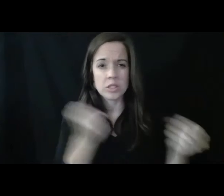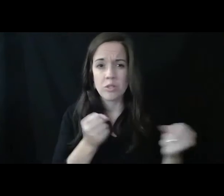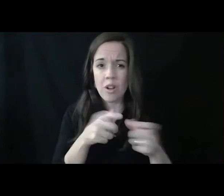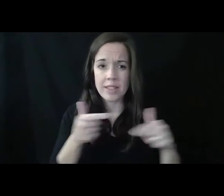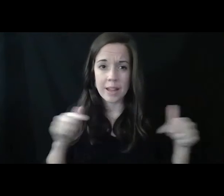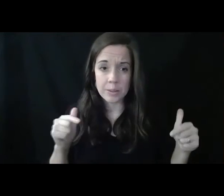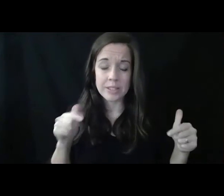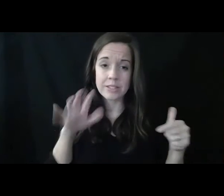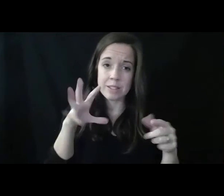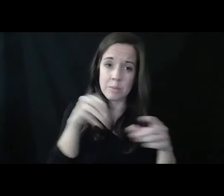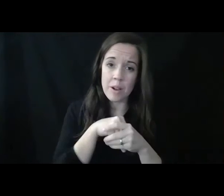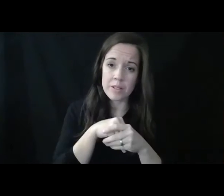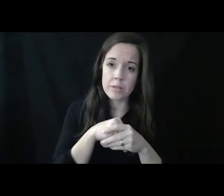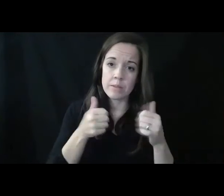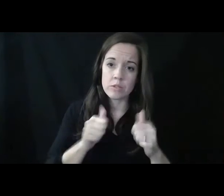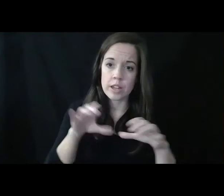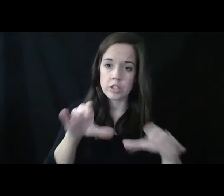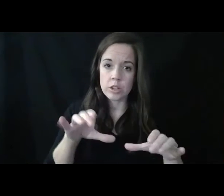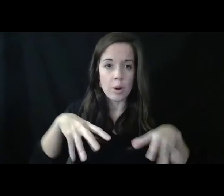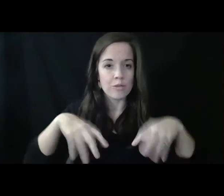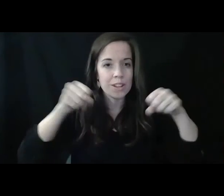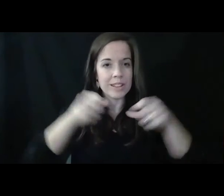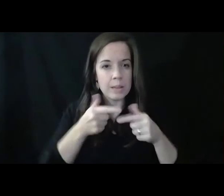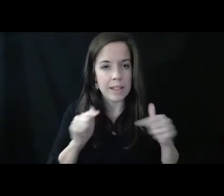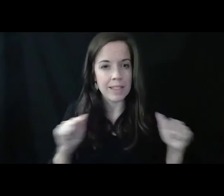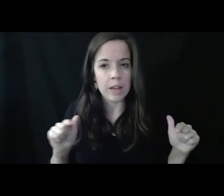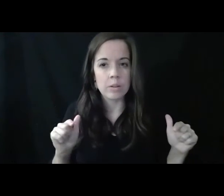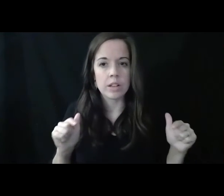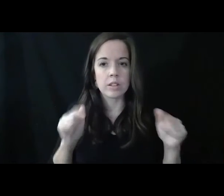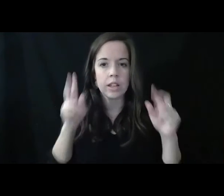trying to do with this book. It is reclaiming language and sort of exploring how it’s used